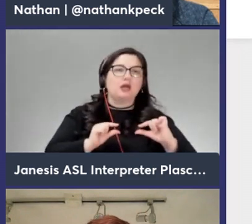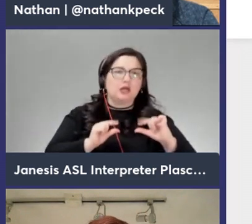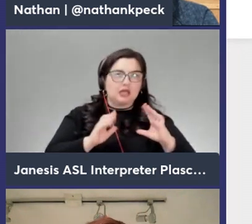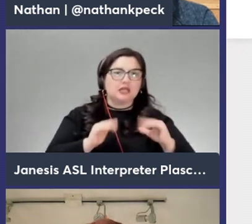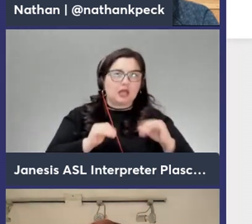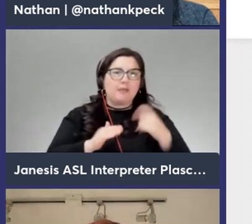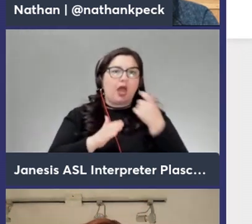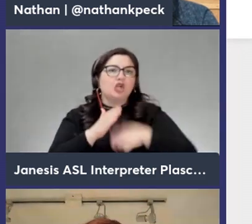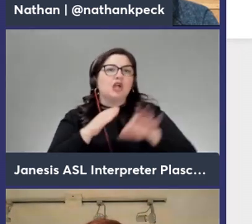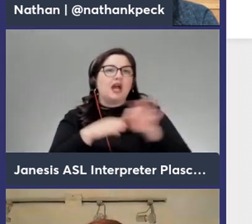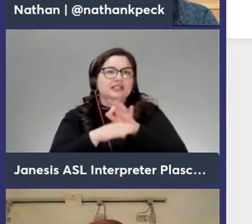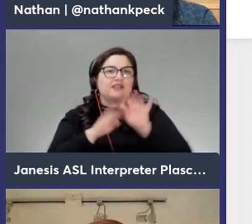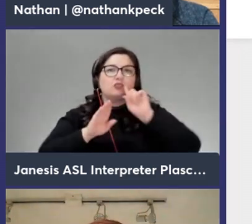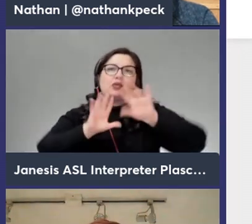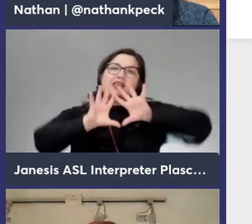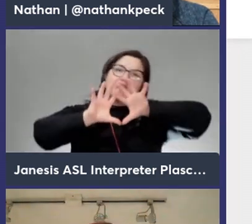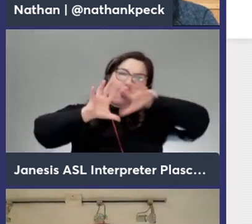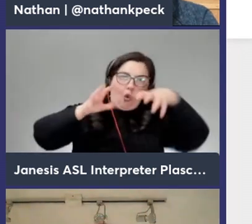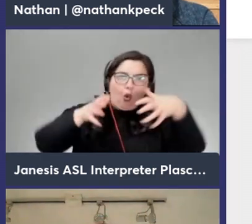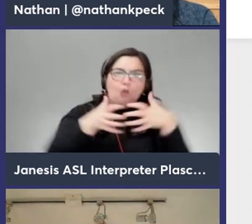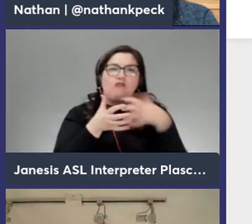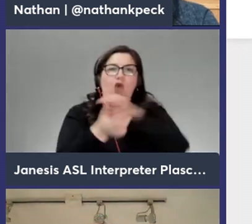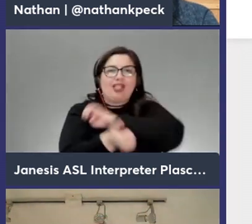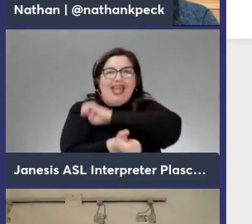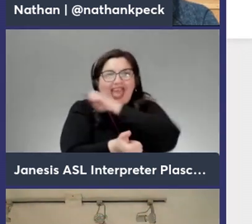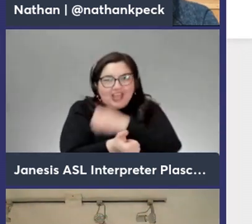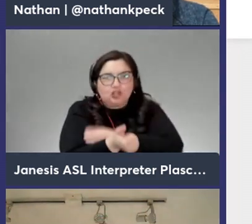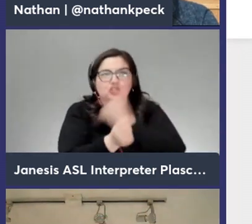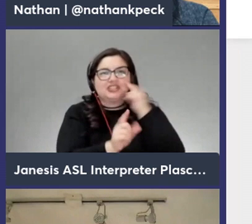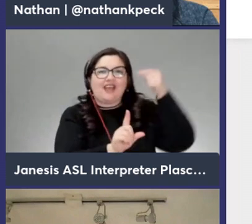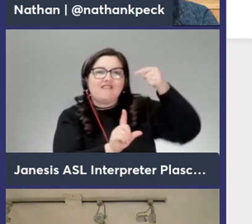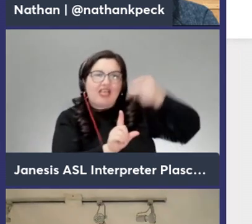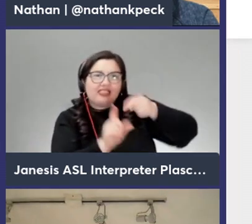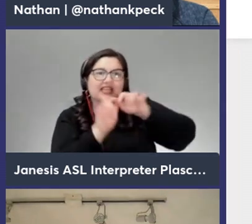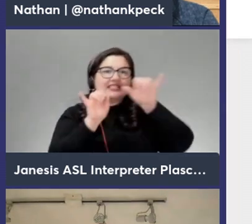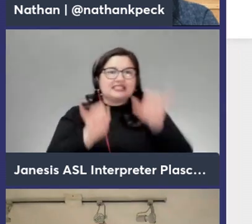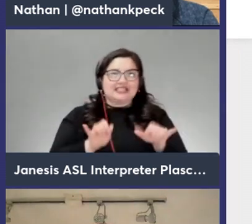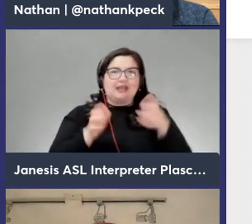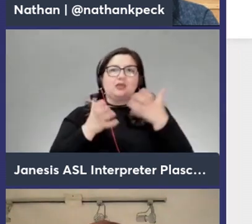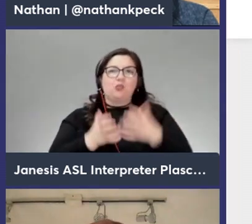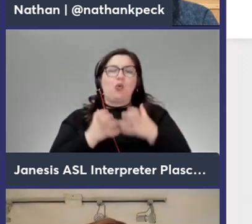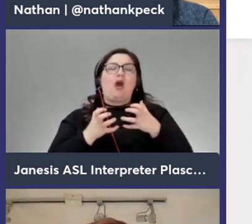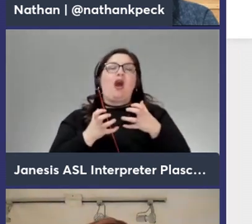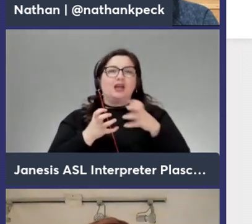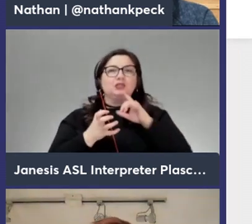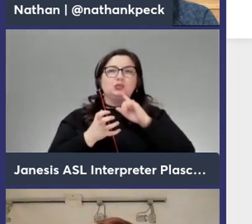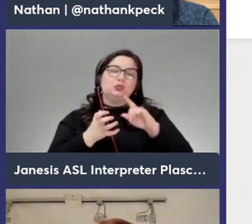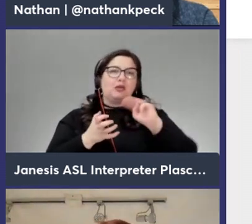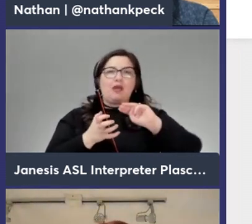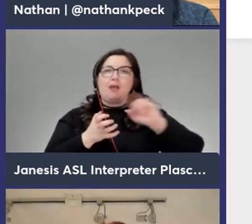is the overall energy of this system. And we want to encode our Max-Cut graph problem